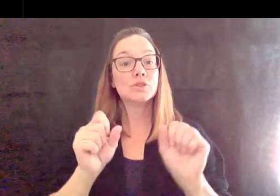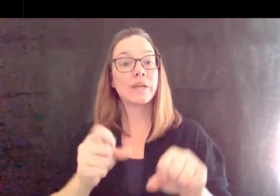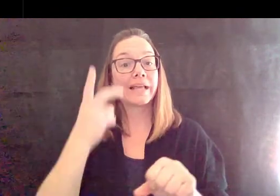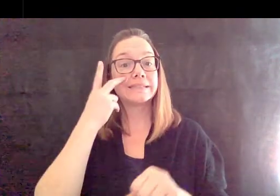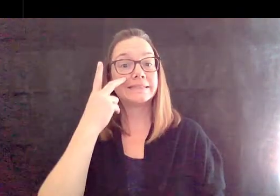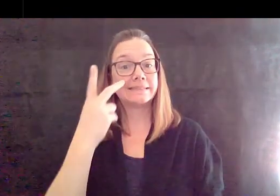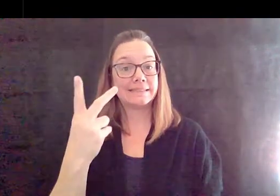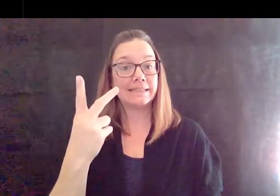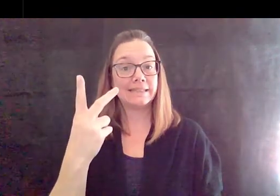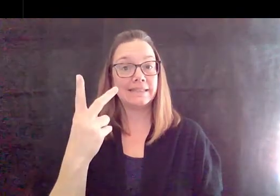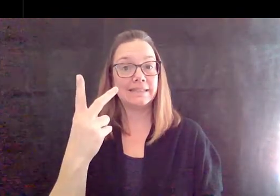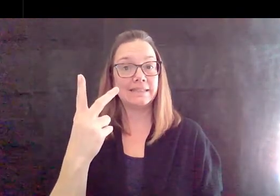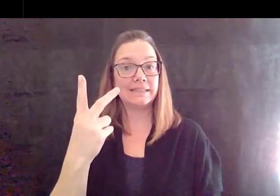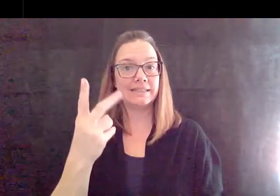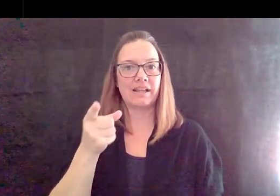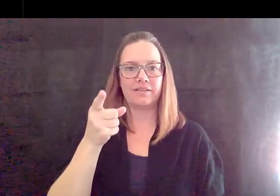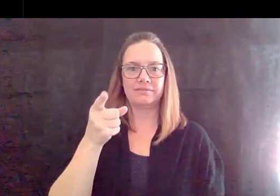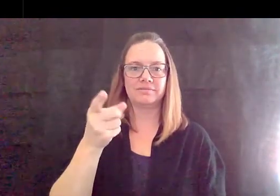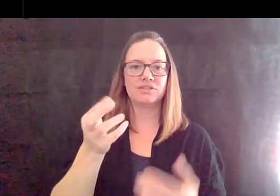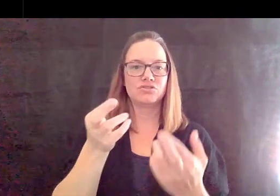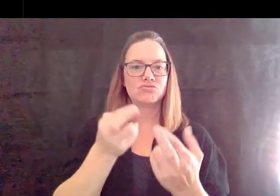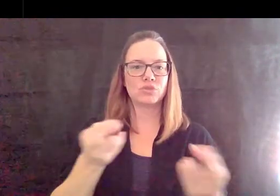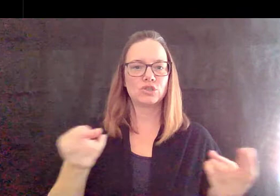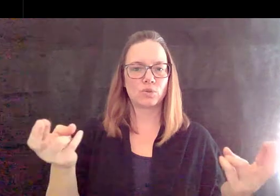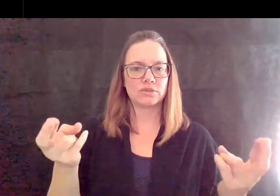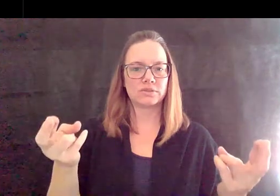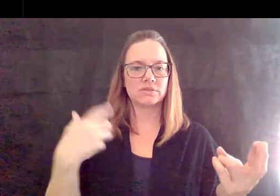So you can see here, here are the curated resources.